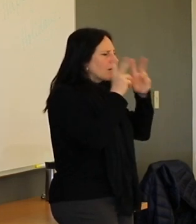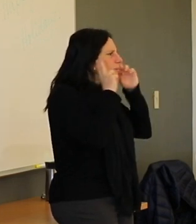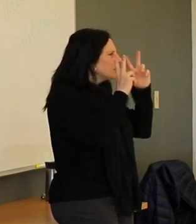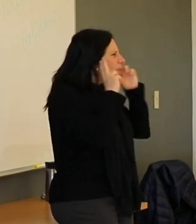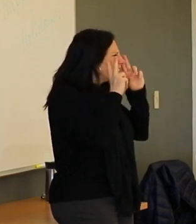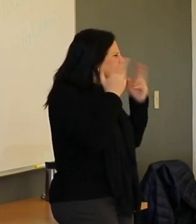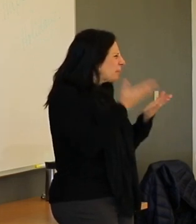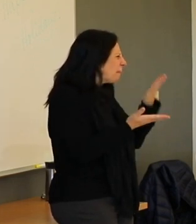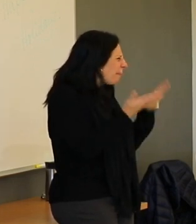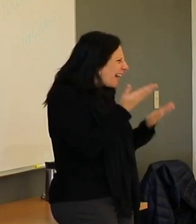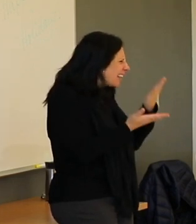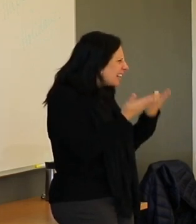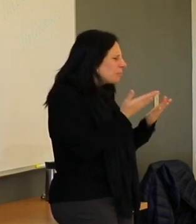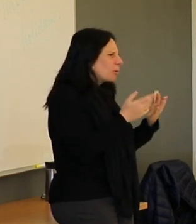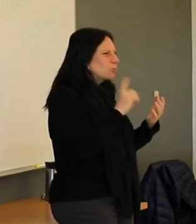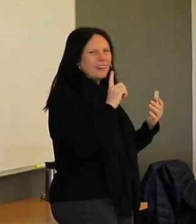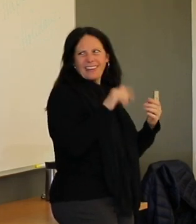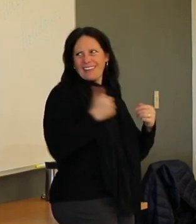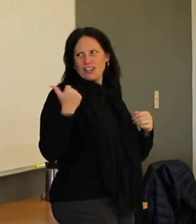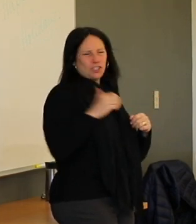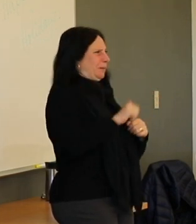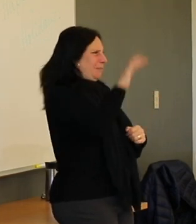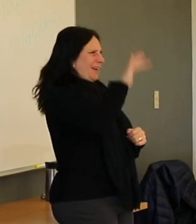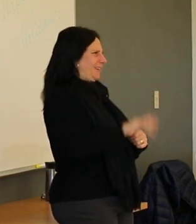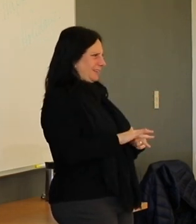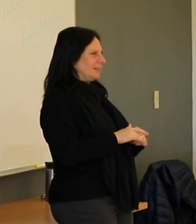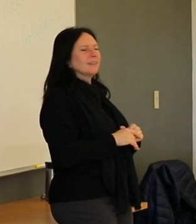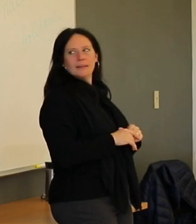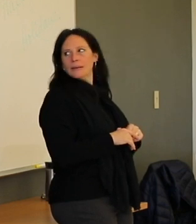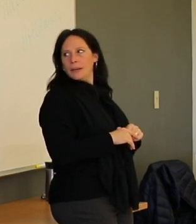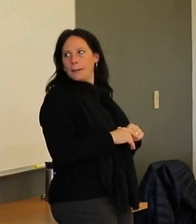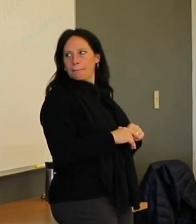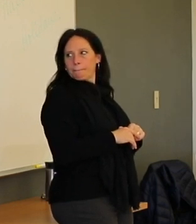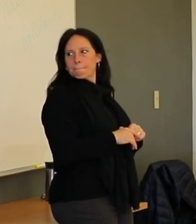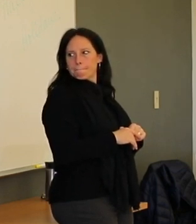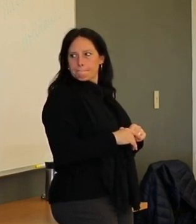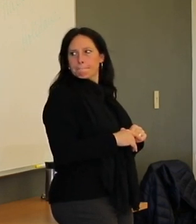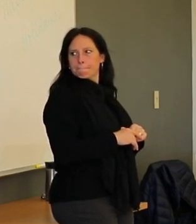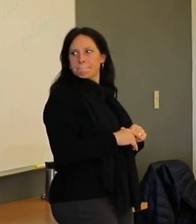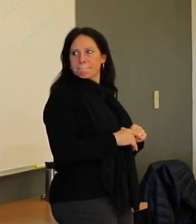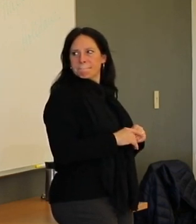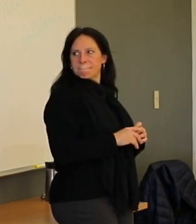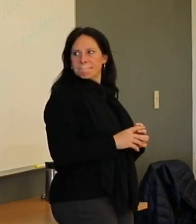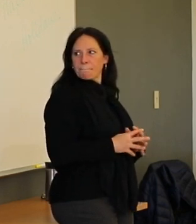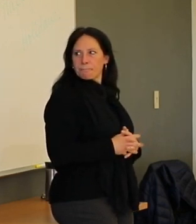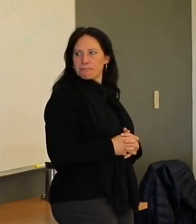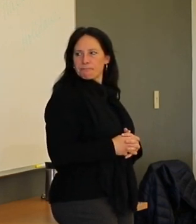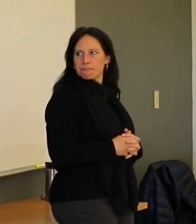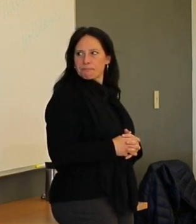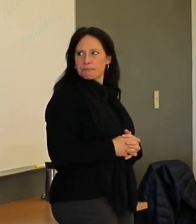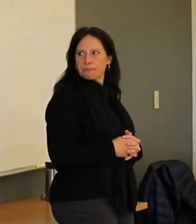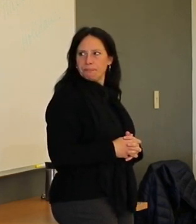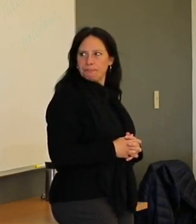but you shouldn't have anything. This will be blank. And you'll go to manage outcomes. Okay.